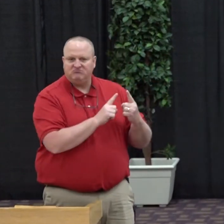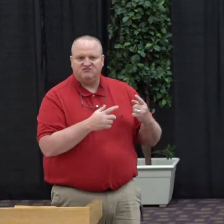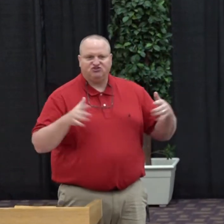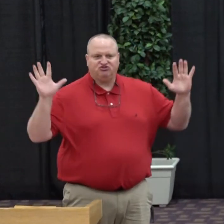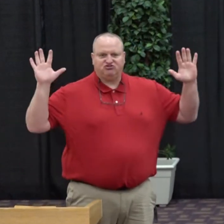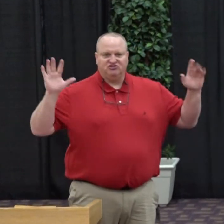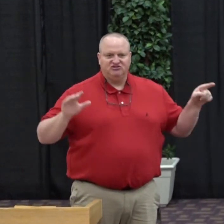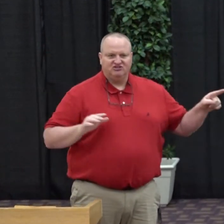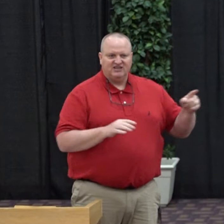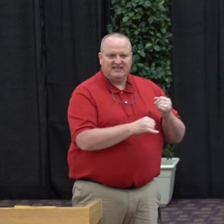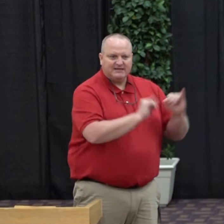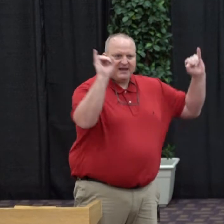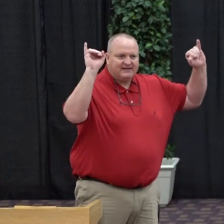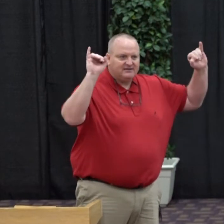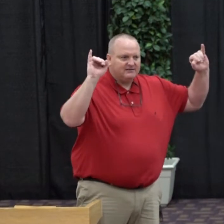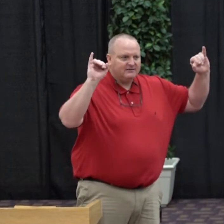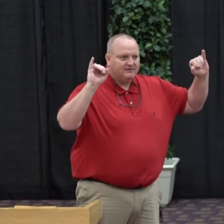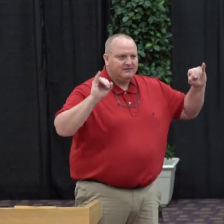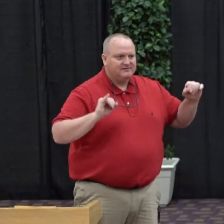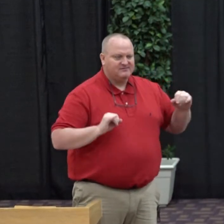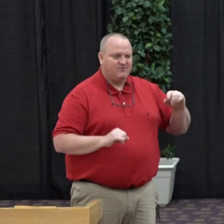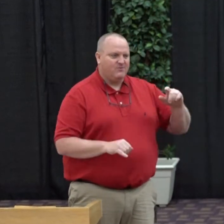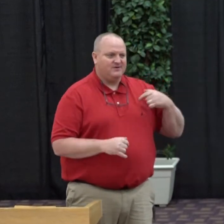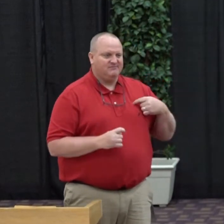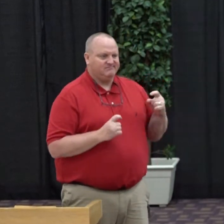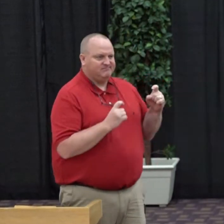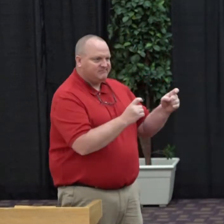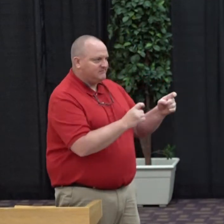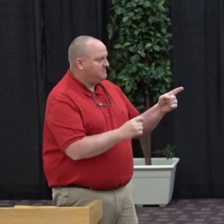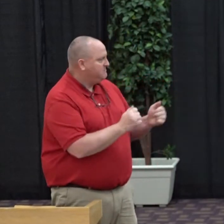I didn't have to go to her. She was already independent at that point.